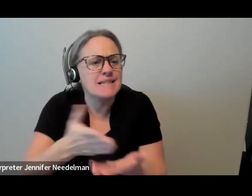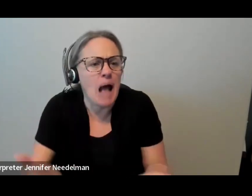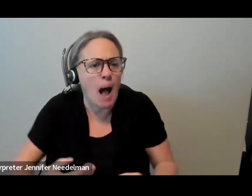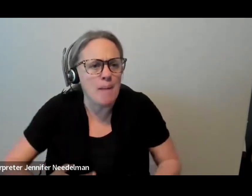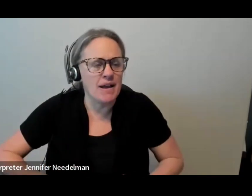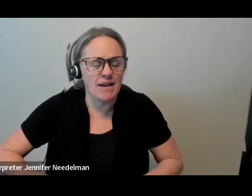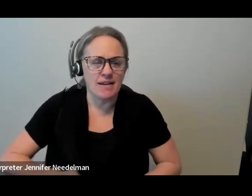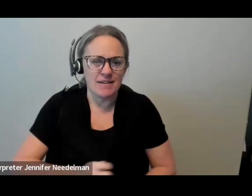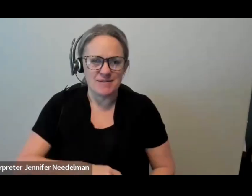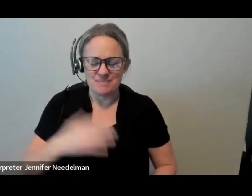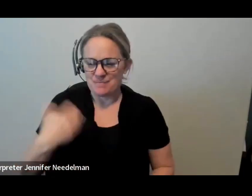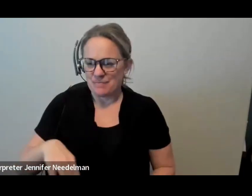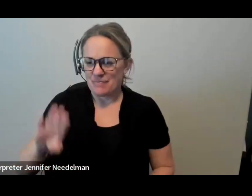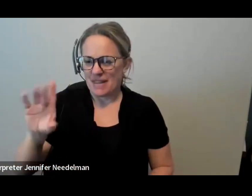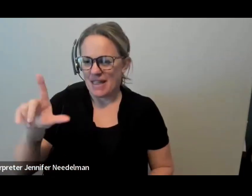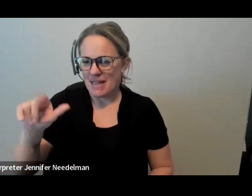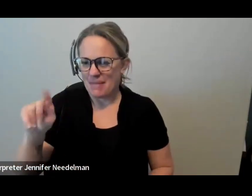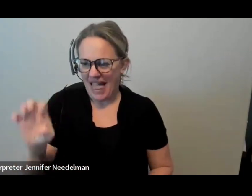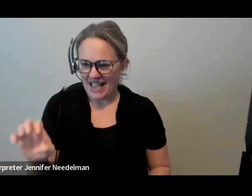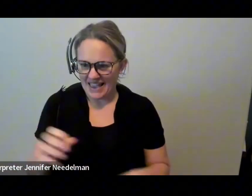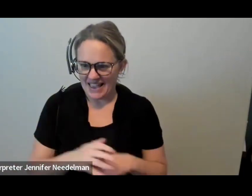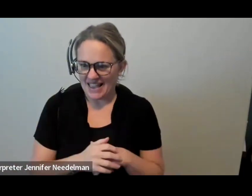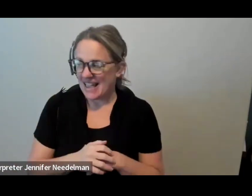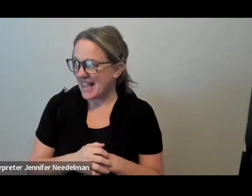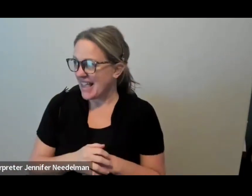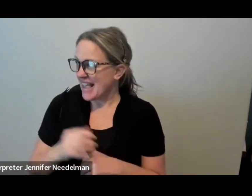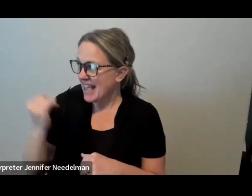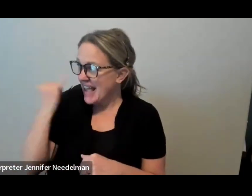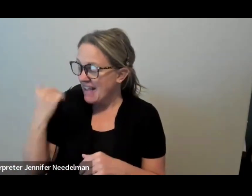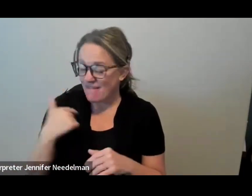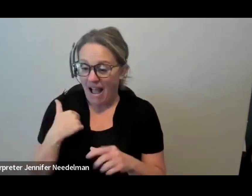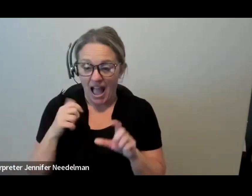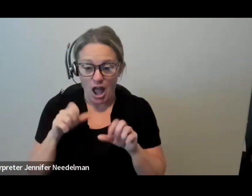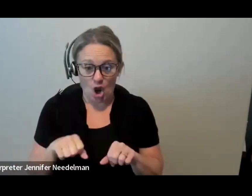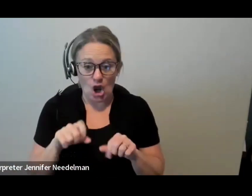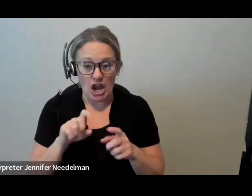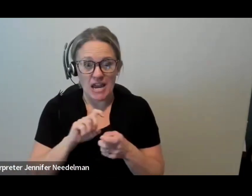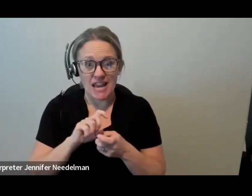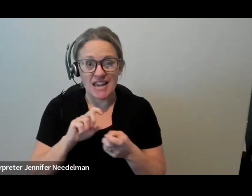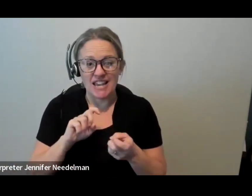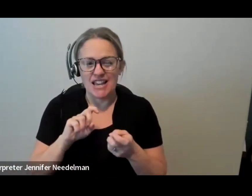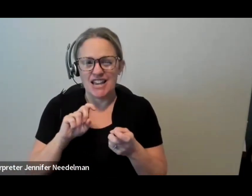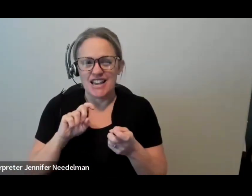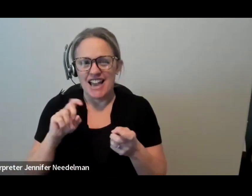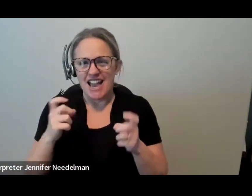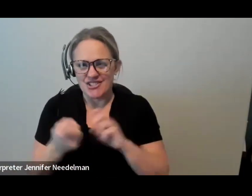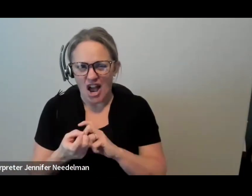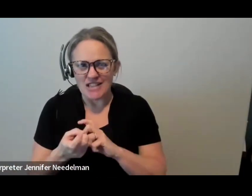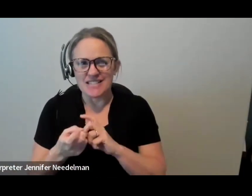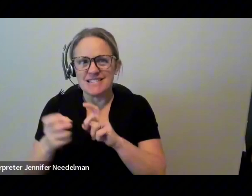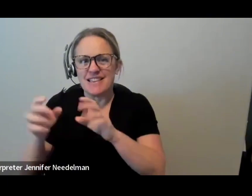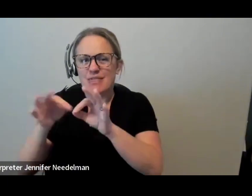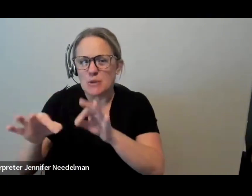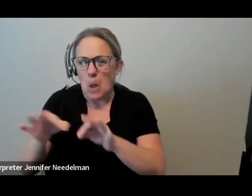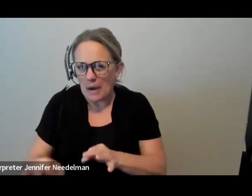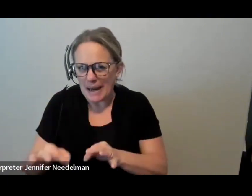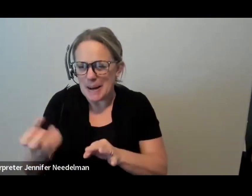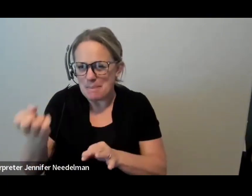Yeah, this is Blake. If I could adjust the slogan in a way that makes more sense to me, Please do.